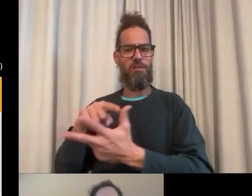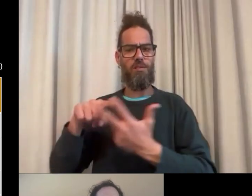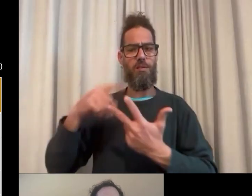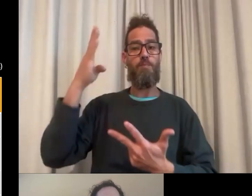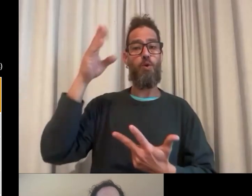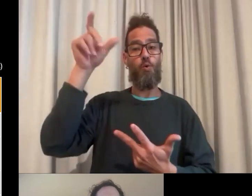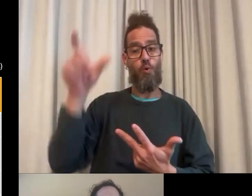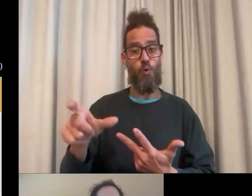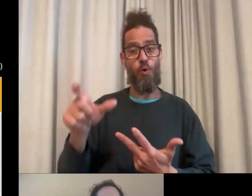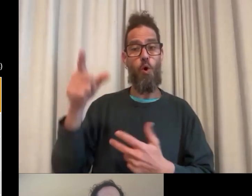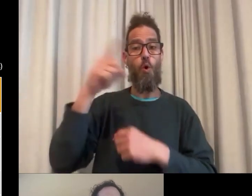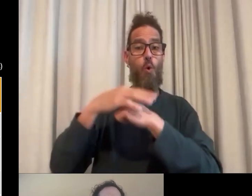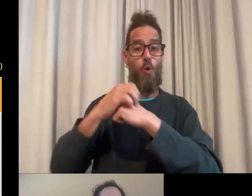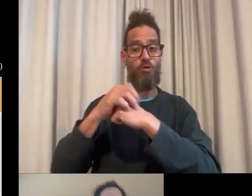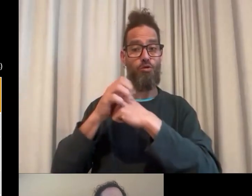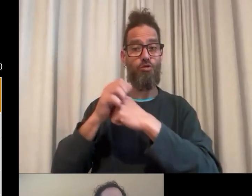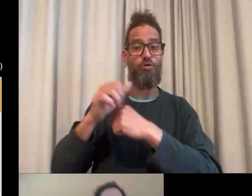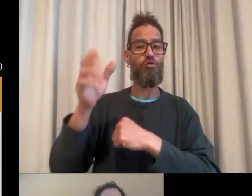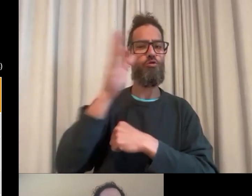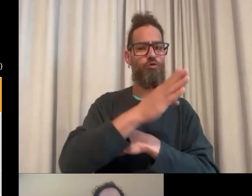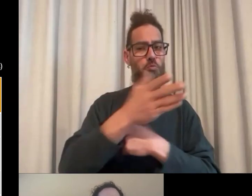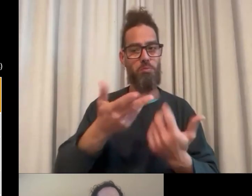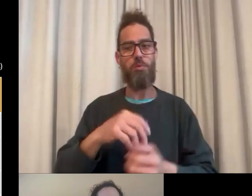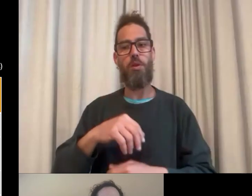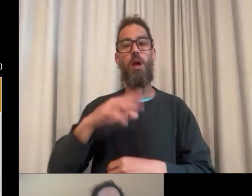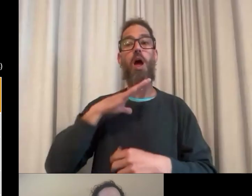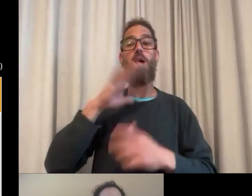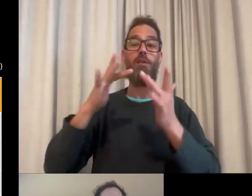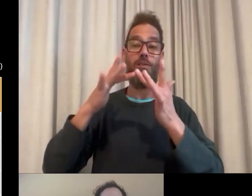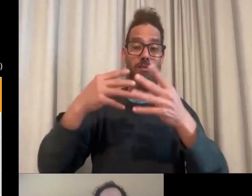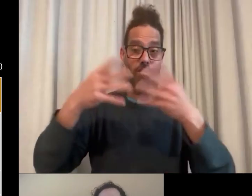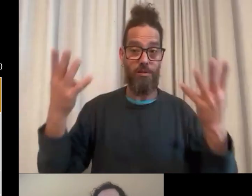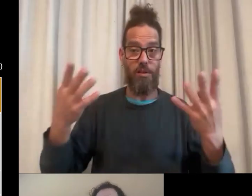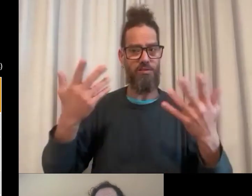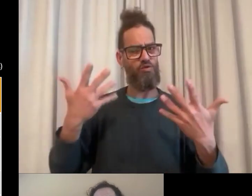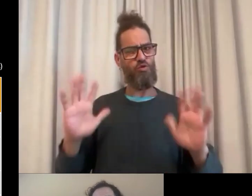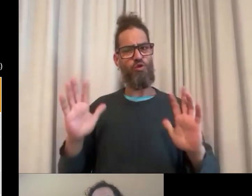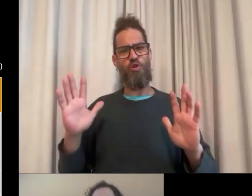There's three kinds of things that need to be made accessible. There are web pages.